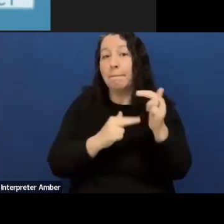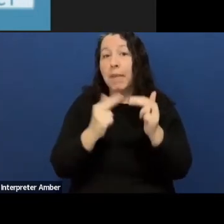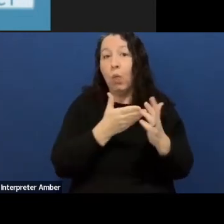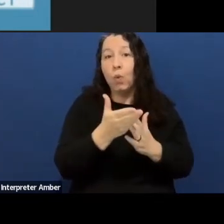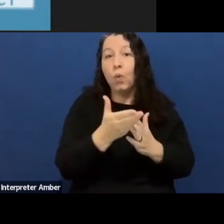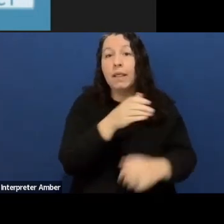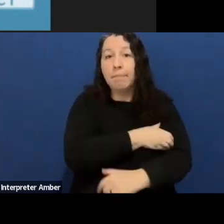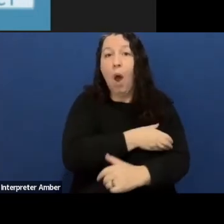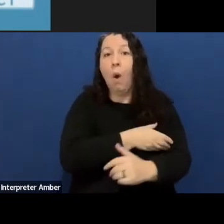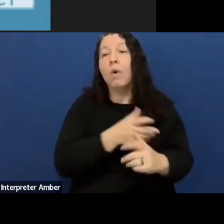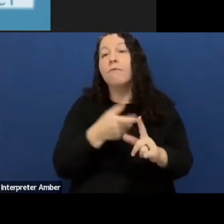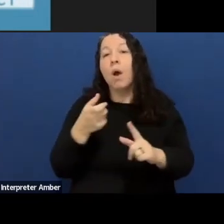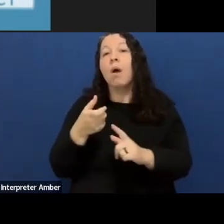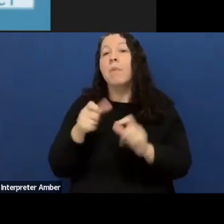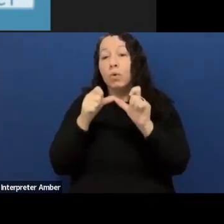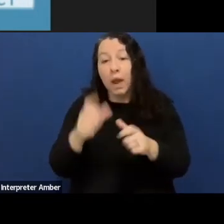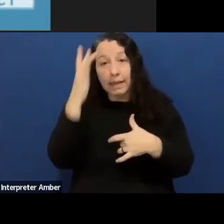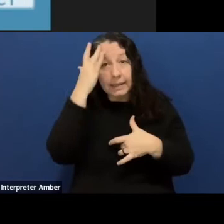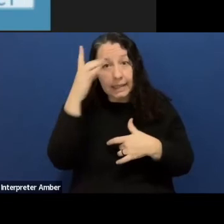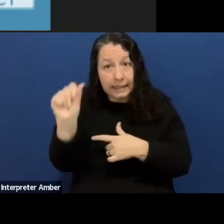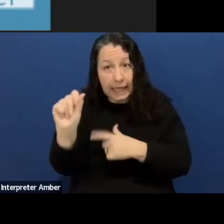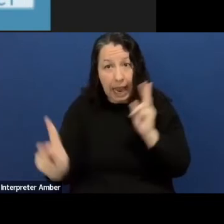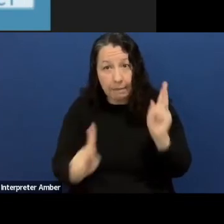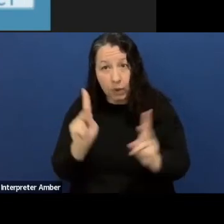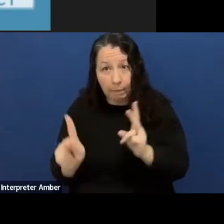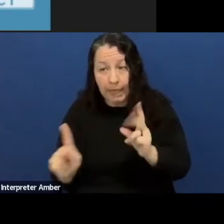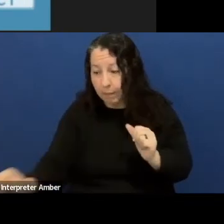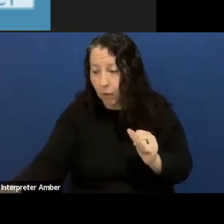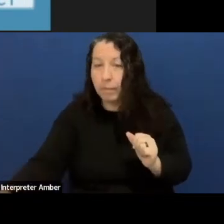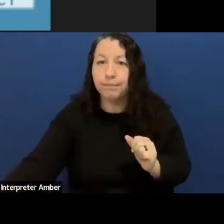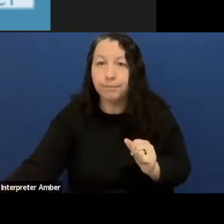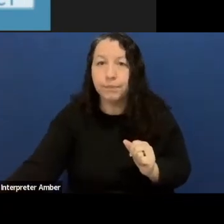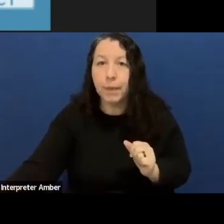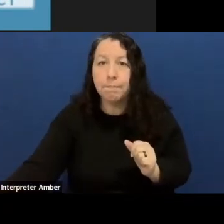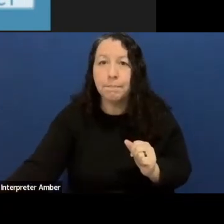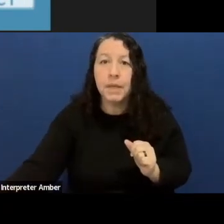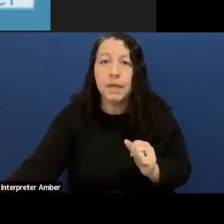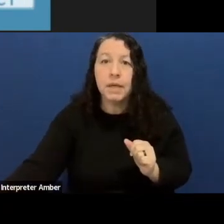a comprehensive strategic resource built by and building the power of chronically ill